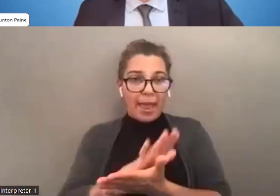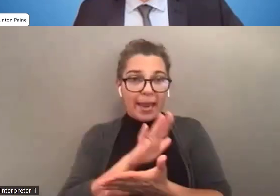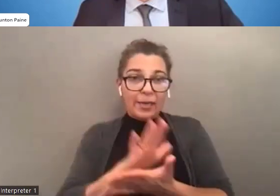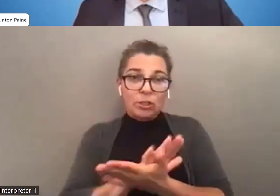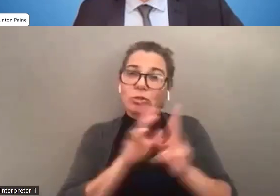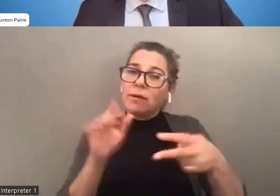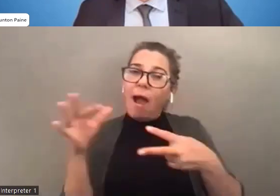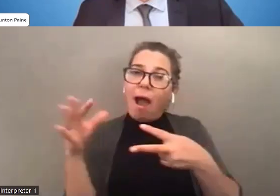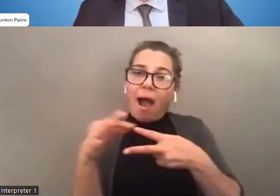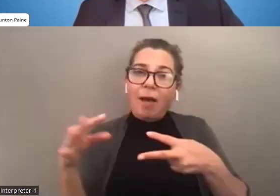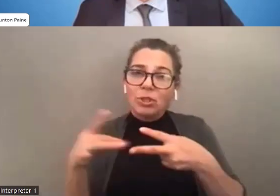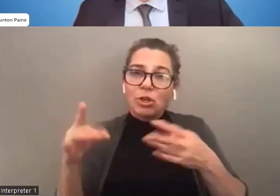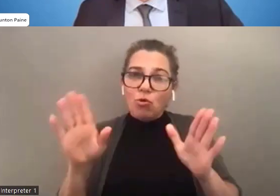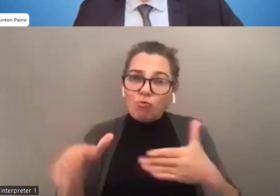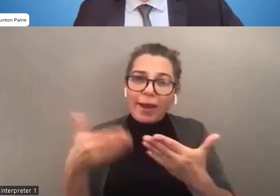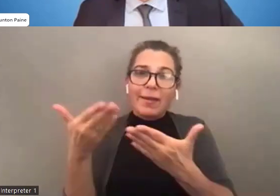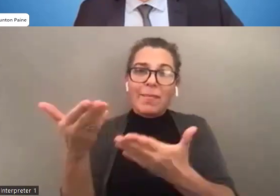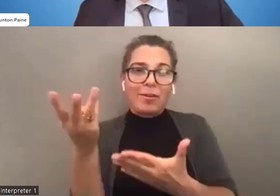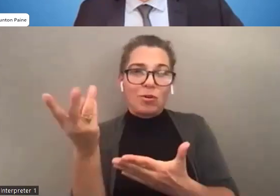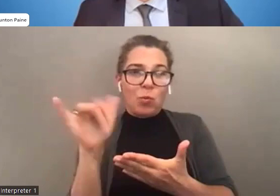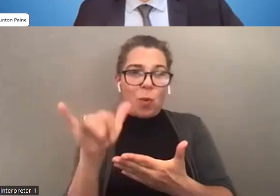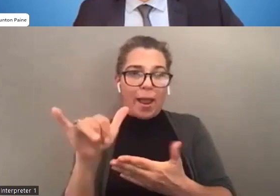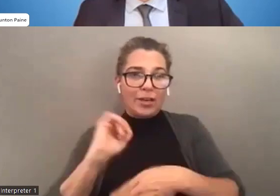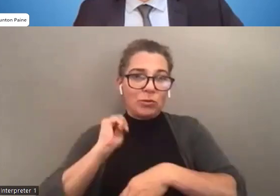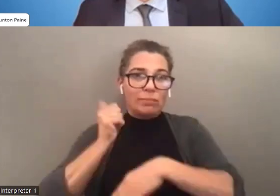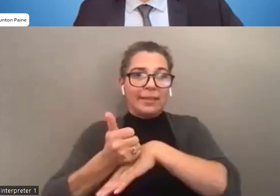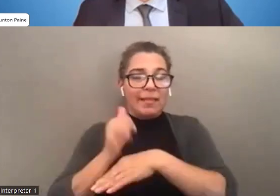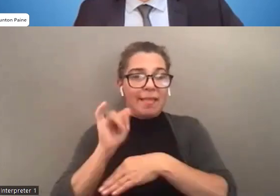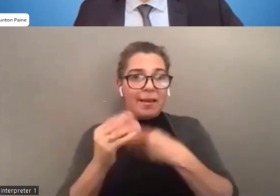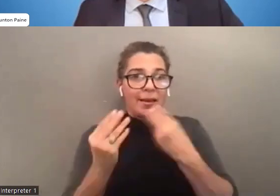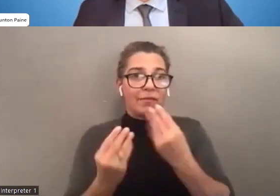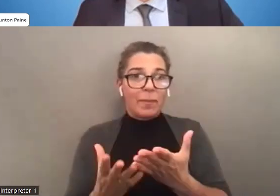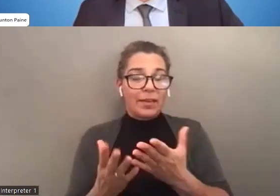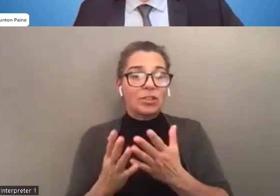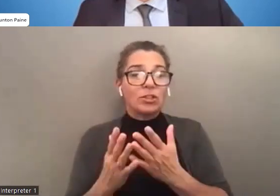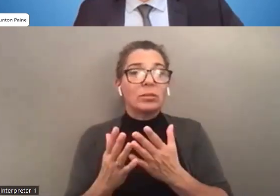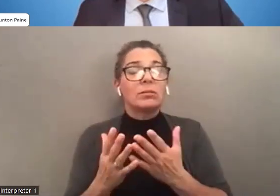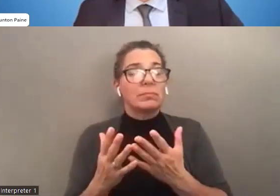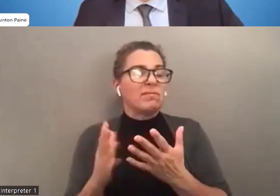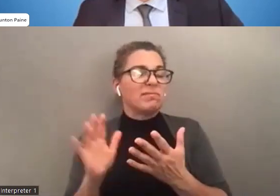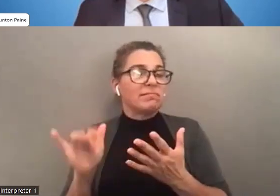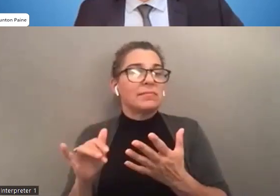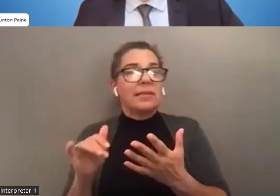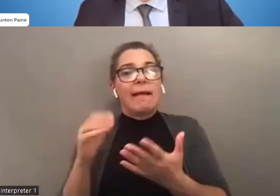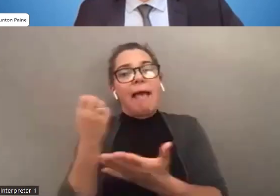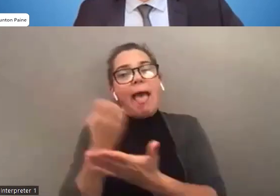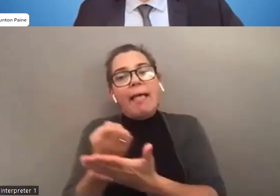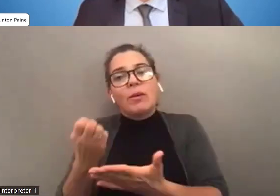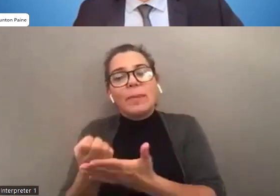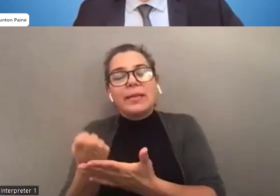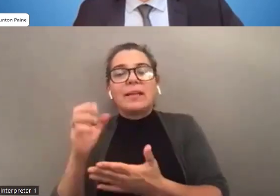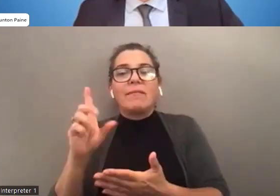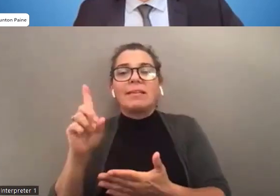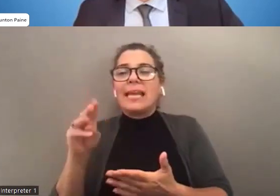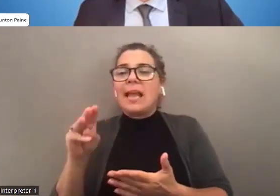recommended way to format the information that we're looking for that the elements of a DMS plan. That is not required.